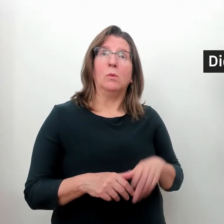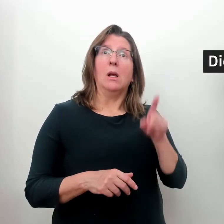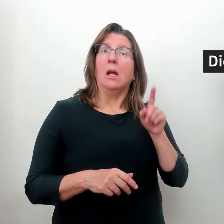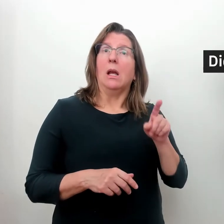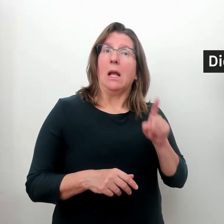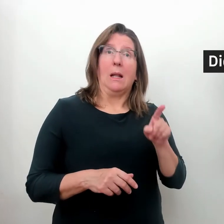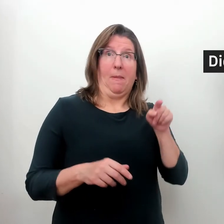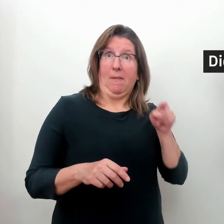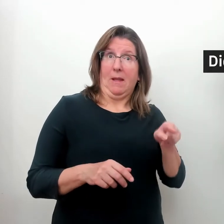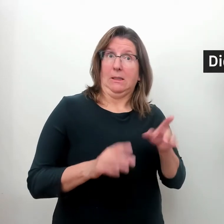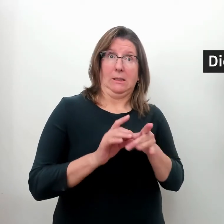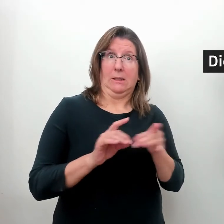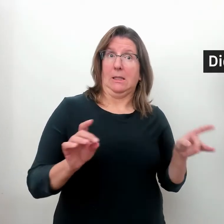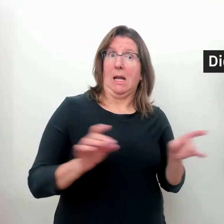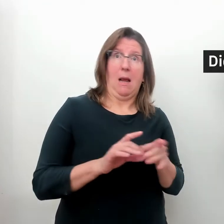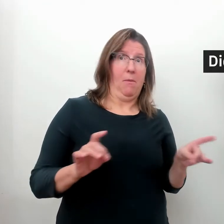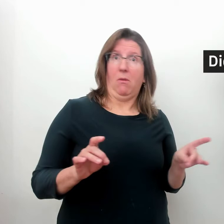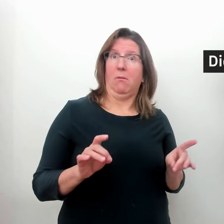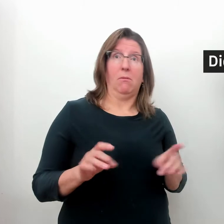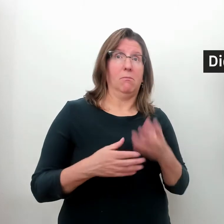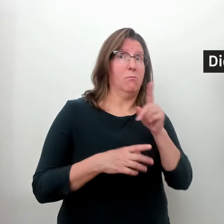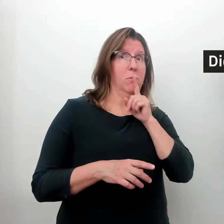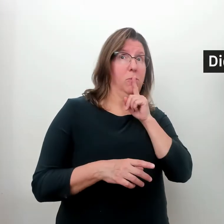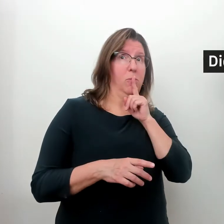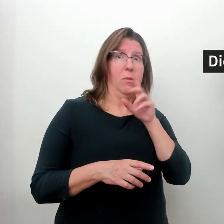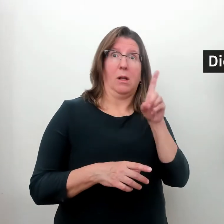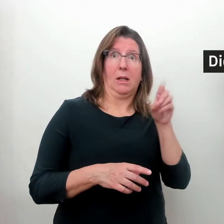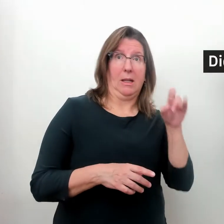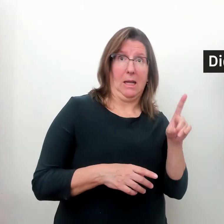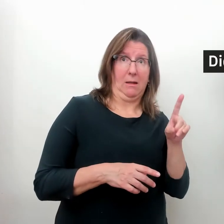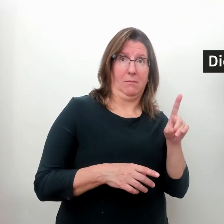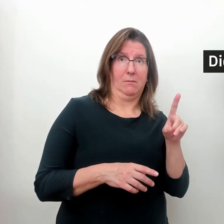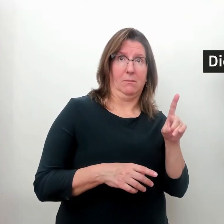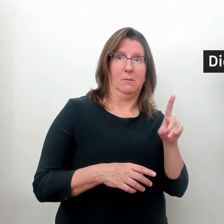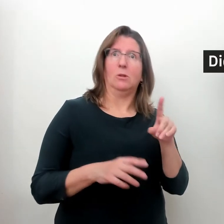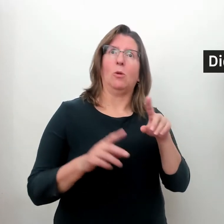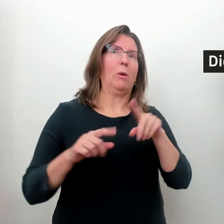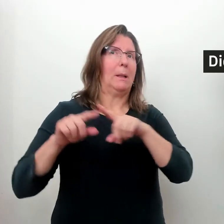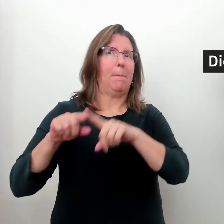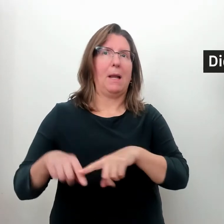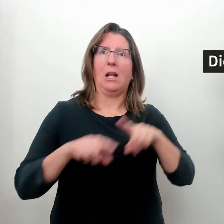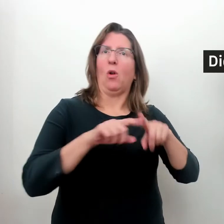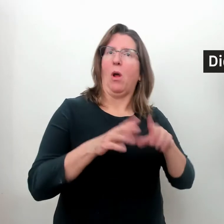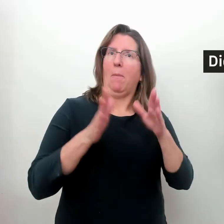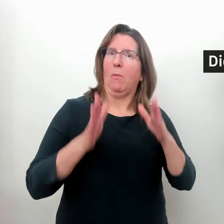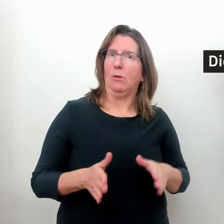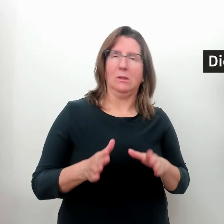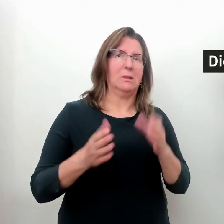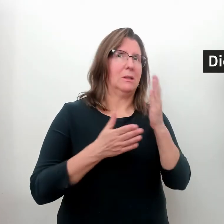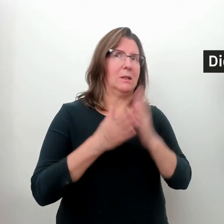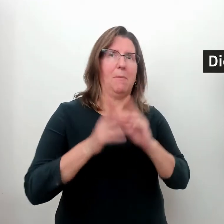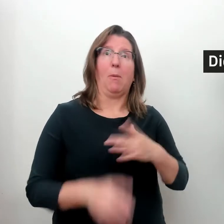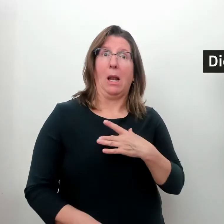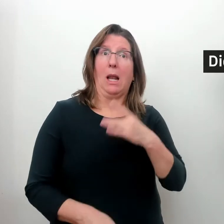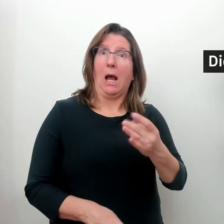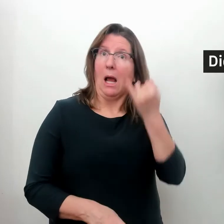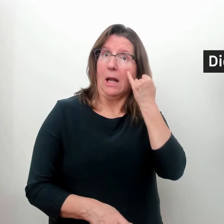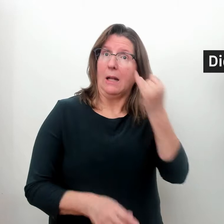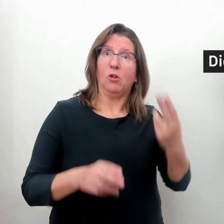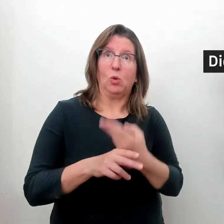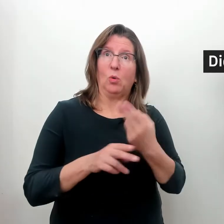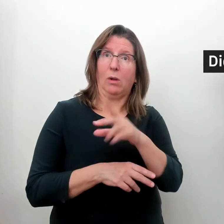Some do not, it really depends on the individual.